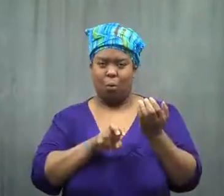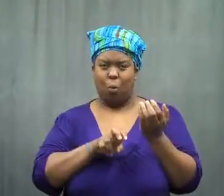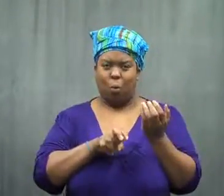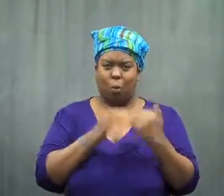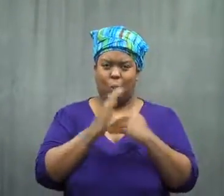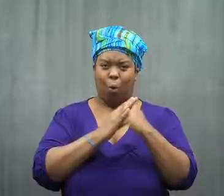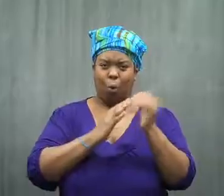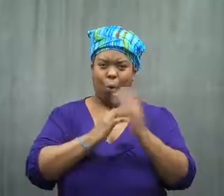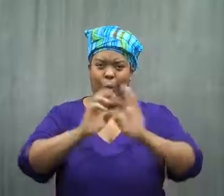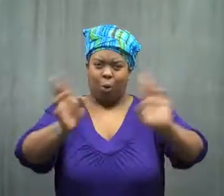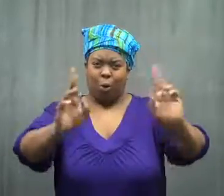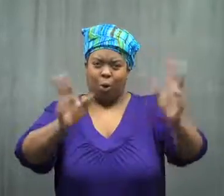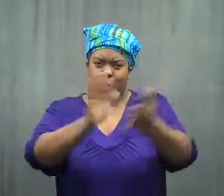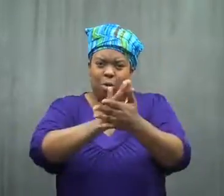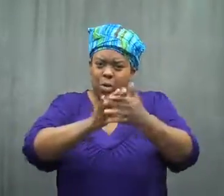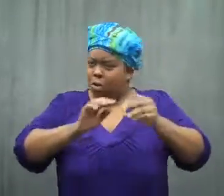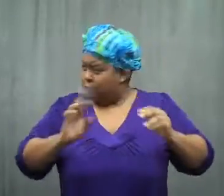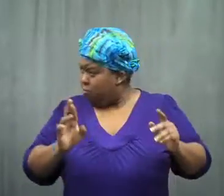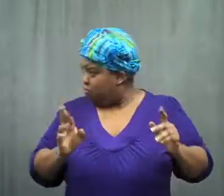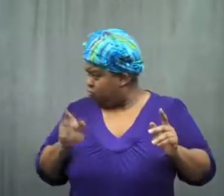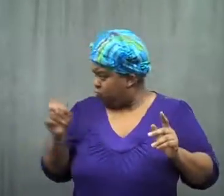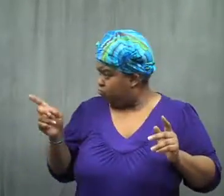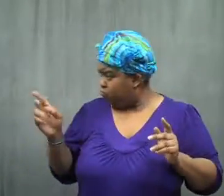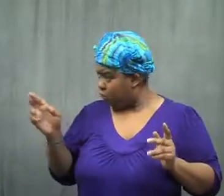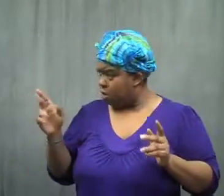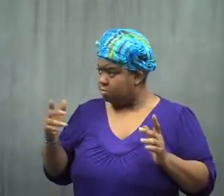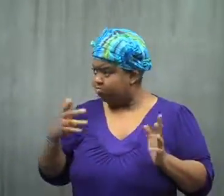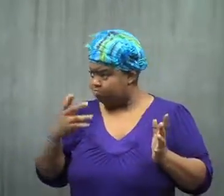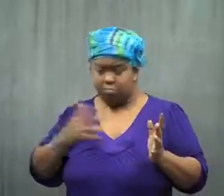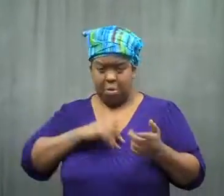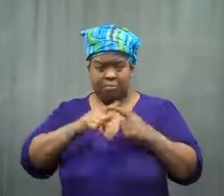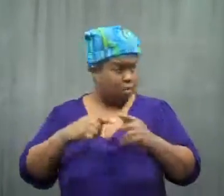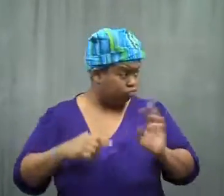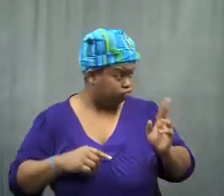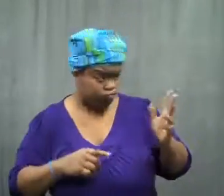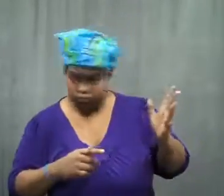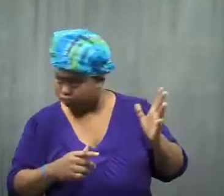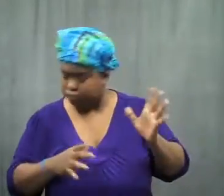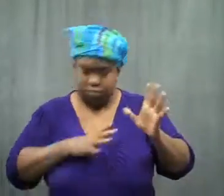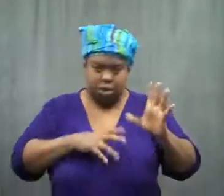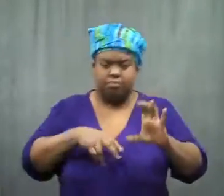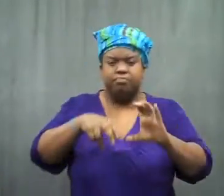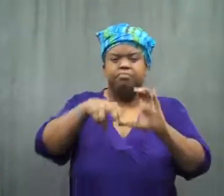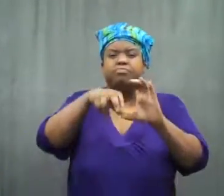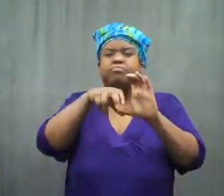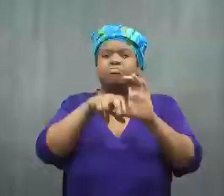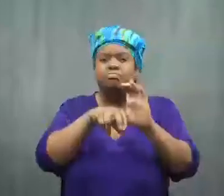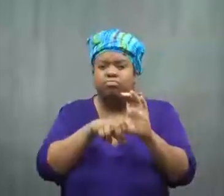Ohhhh so comfy! We got all got settled in and ready for the movie.